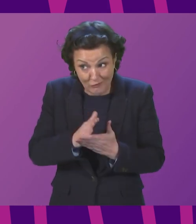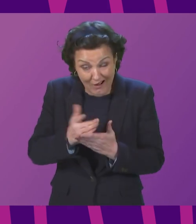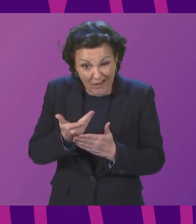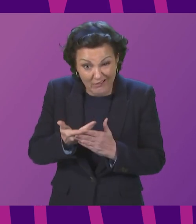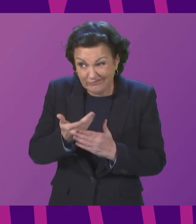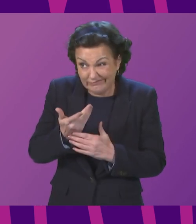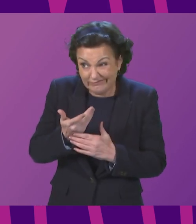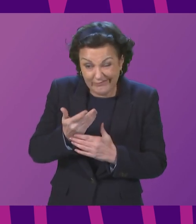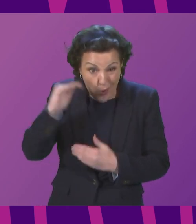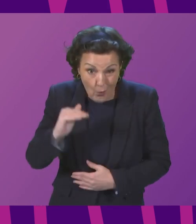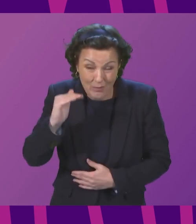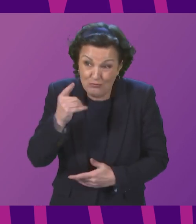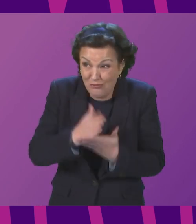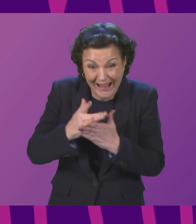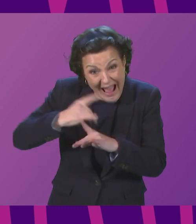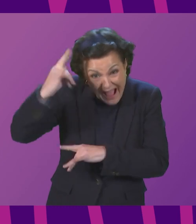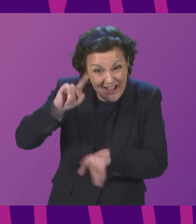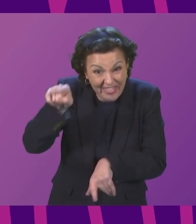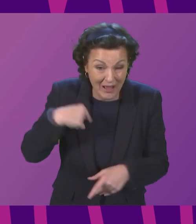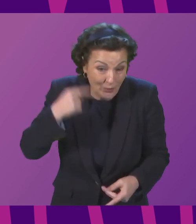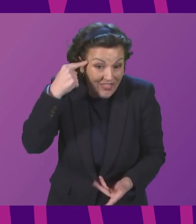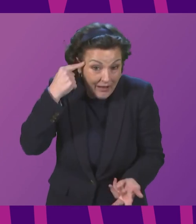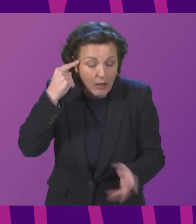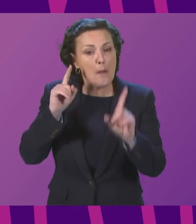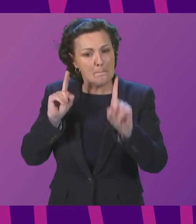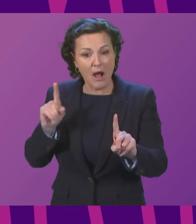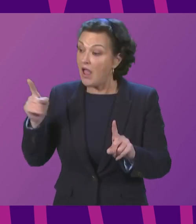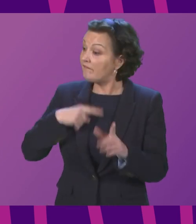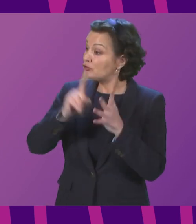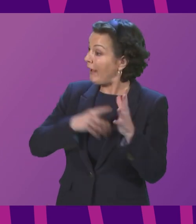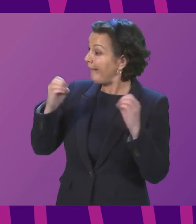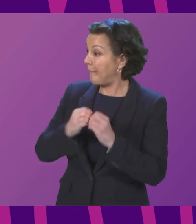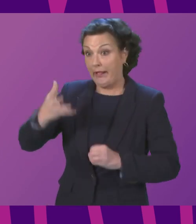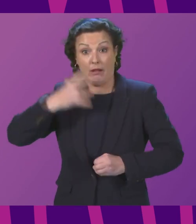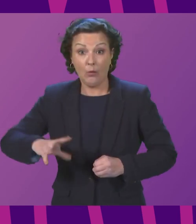If Jackie Baillie wants to make this point and get an assessment of Scotland’s overall